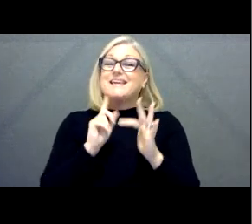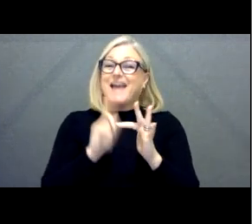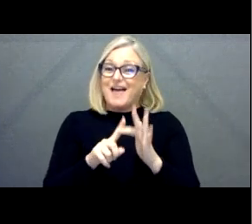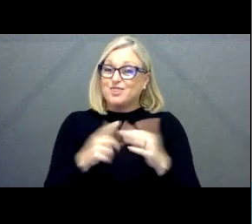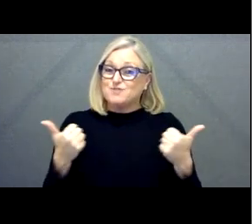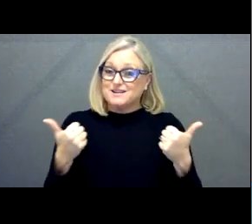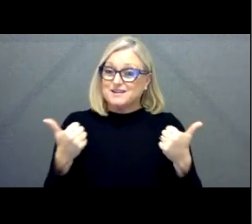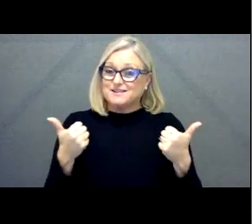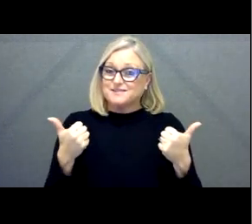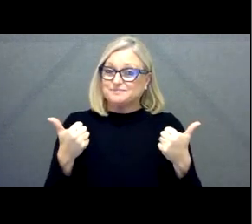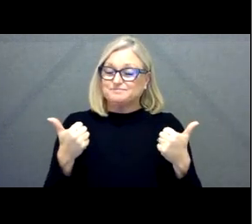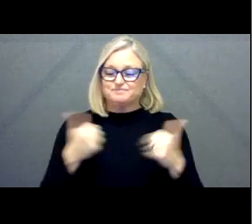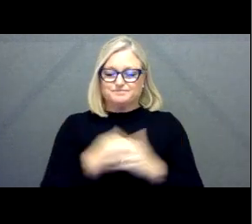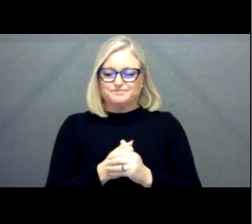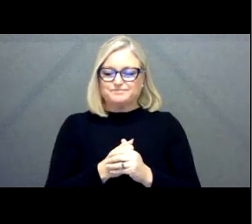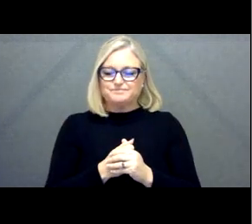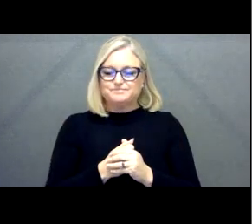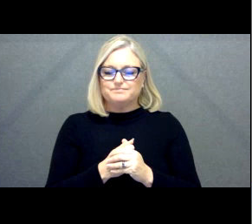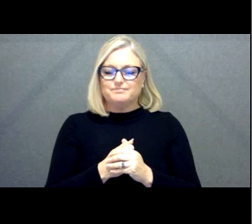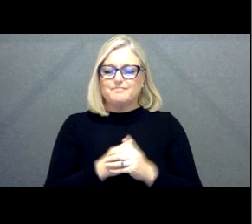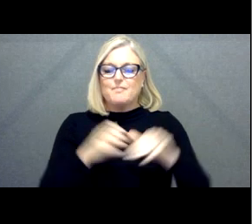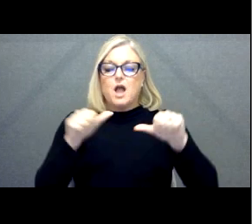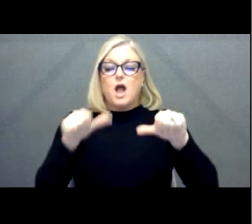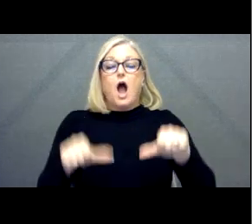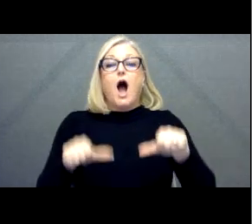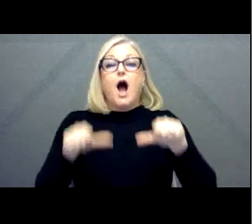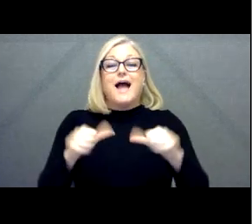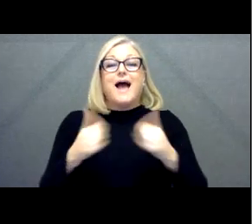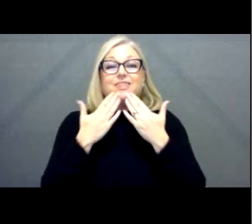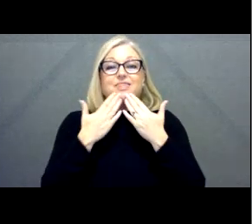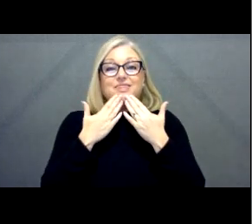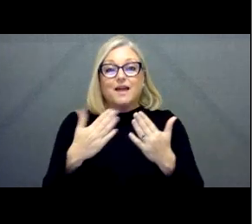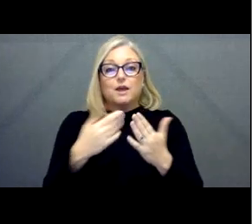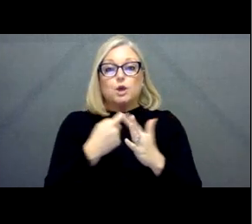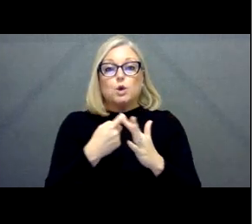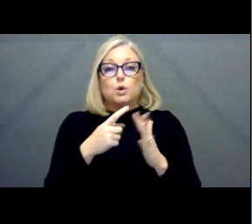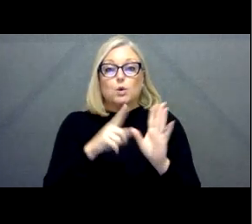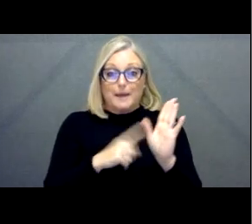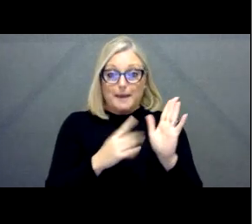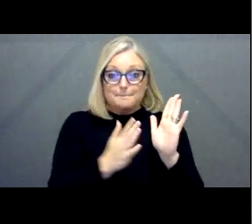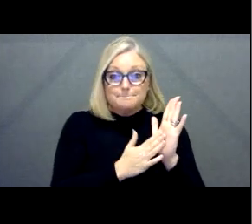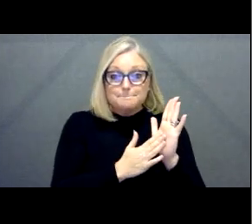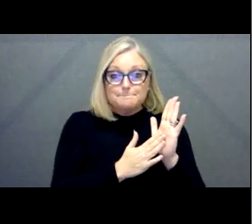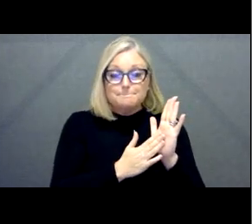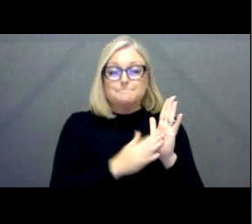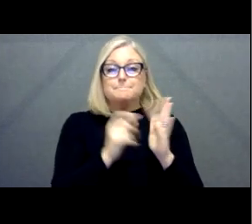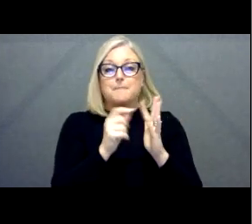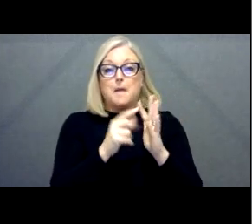head um thank you Kim and to Penny and Laura our presenters for that sharing that information I